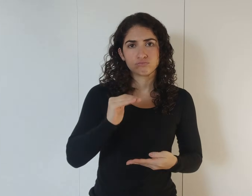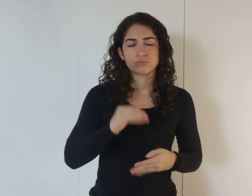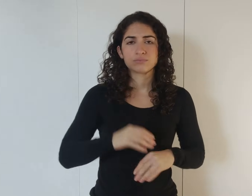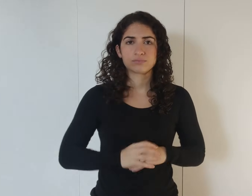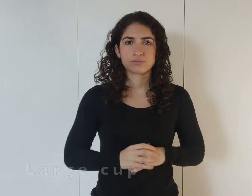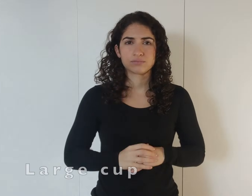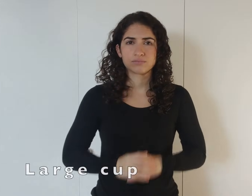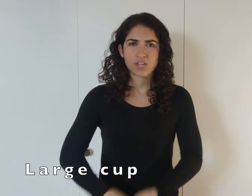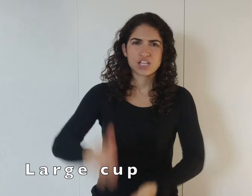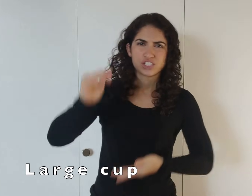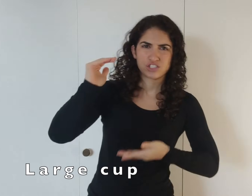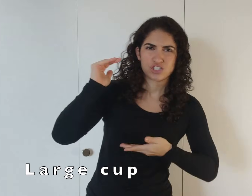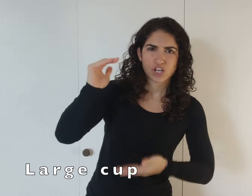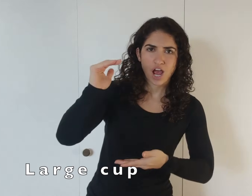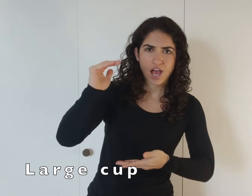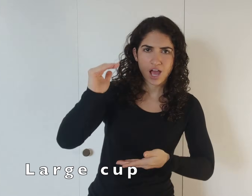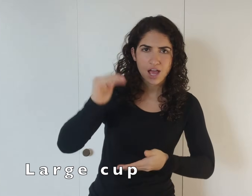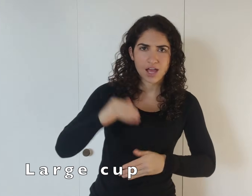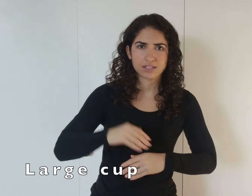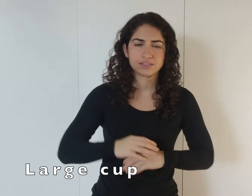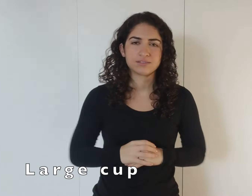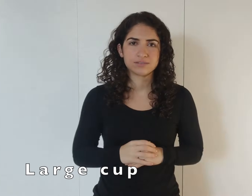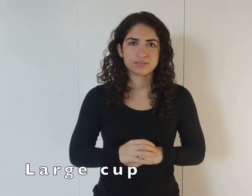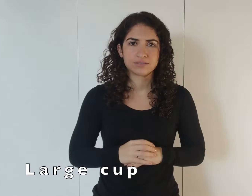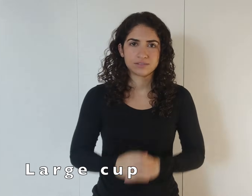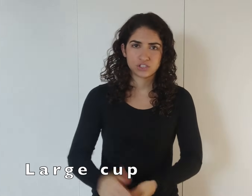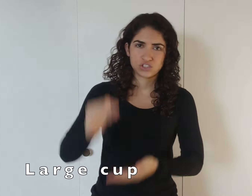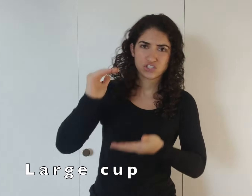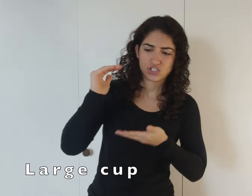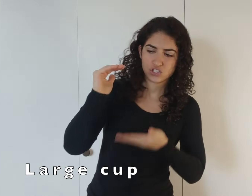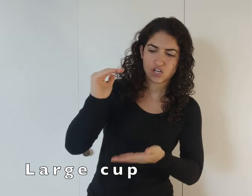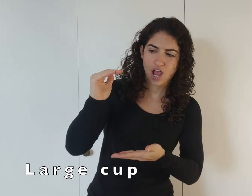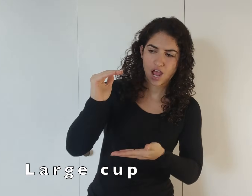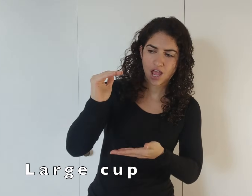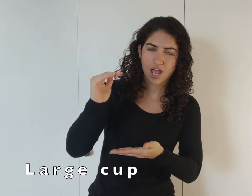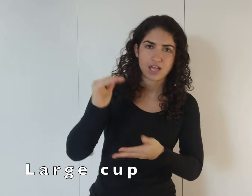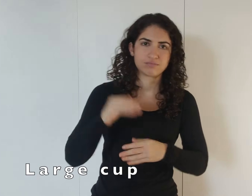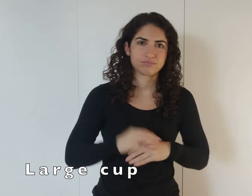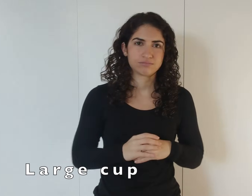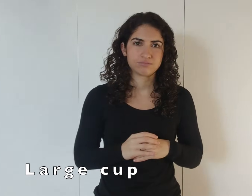LARGE. "Large".